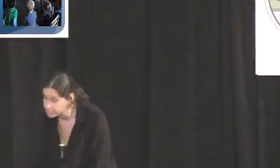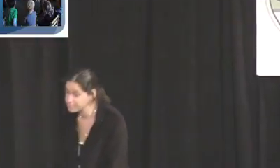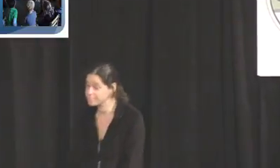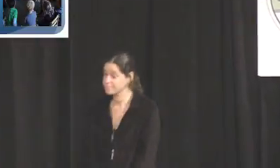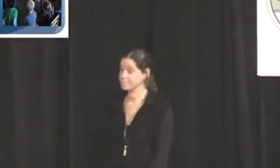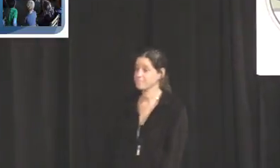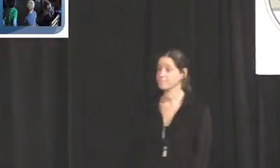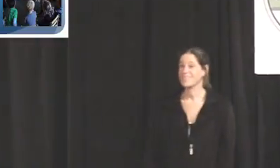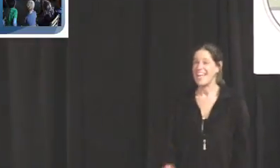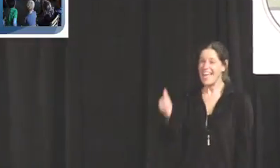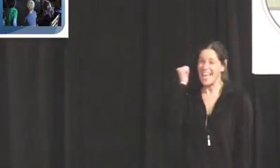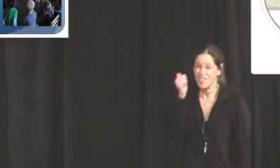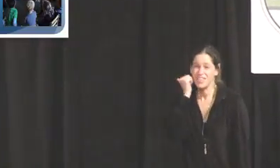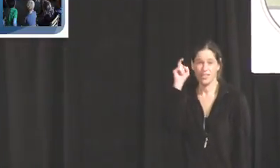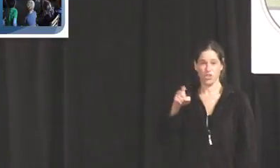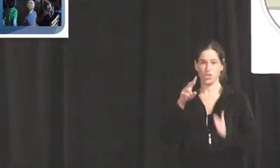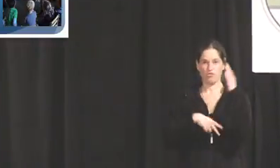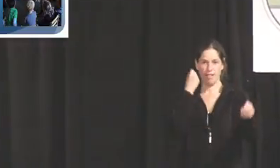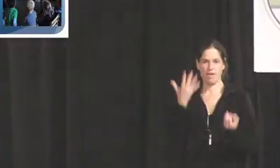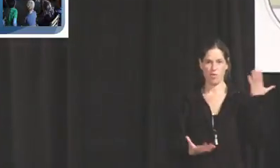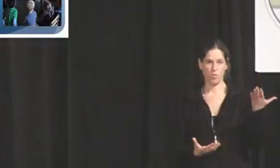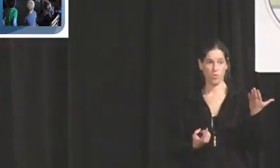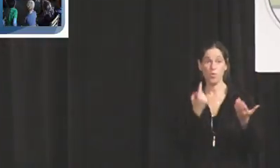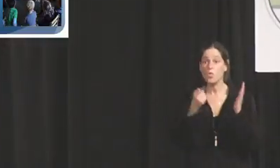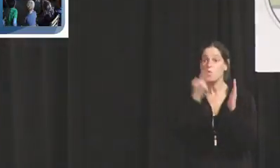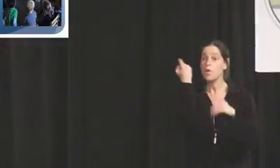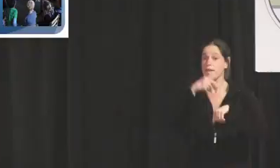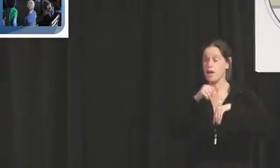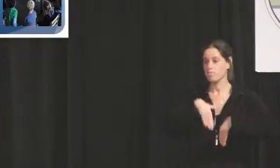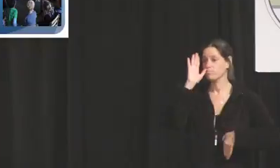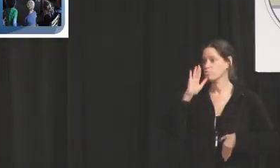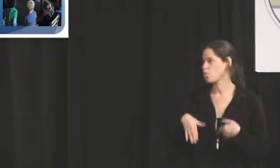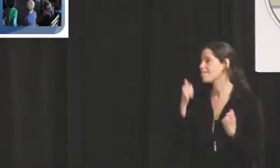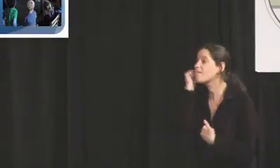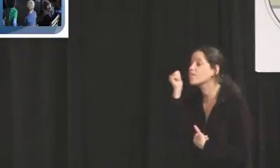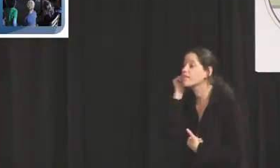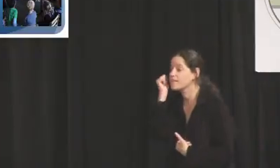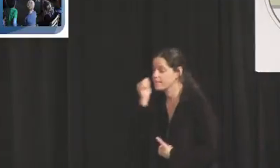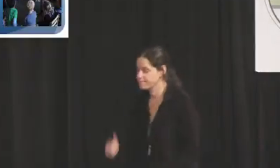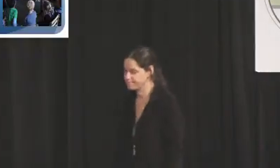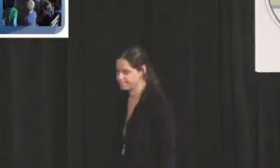For preschool, there should be read-aloud every single day.